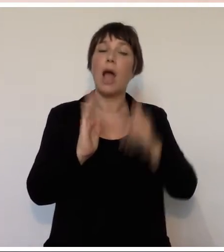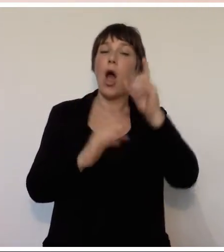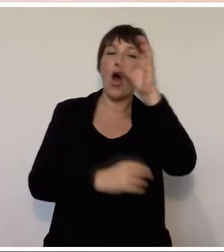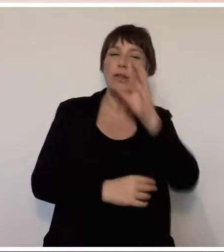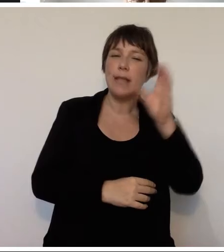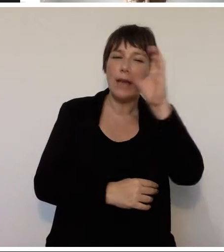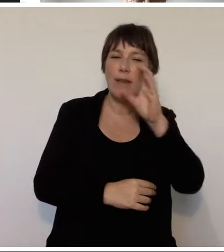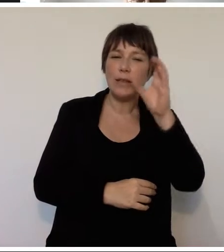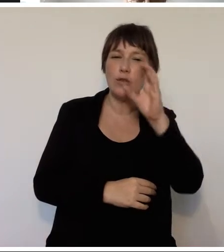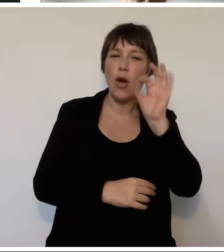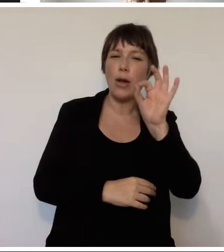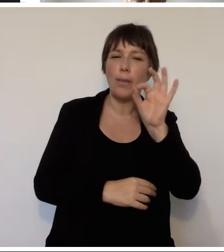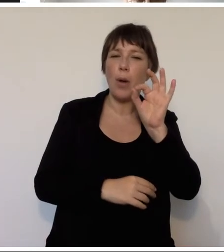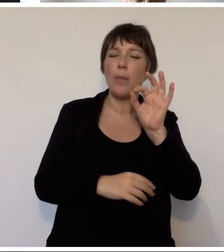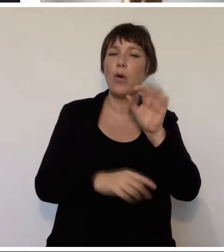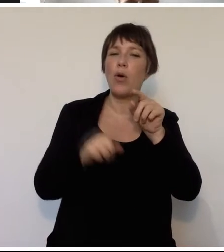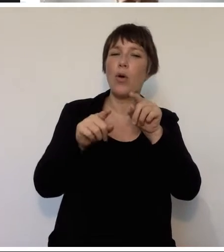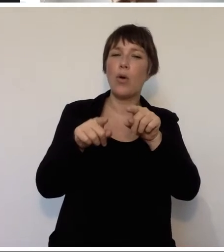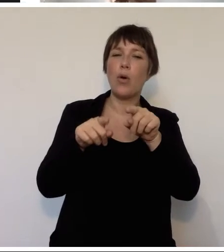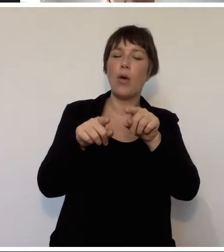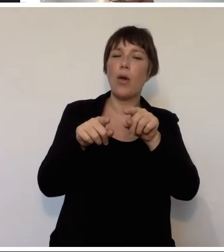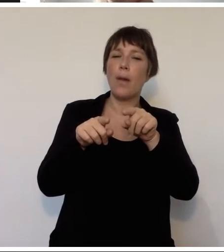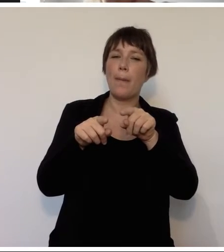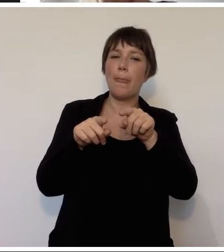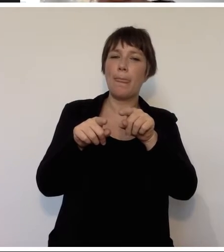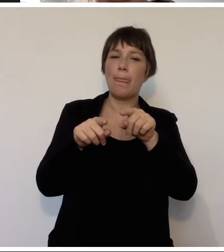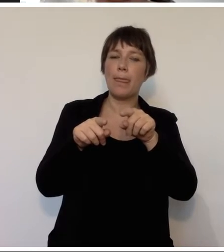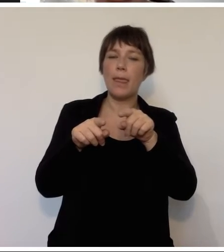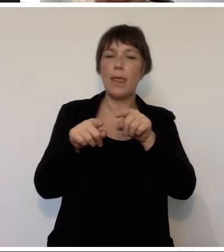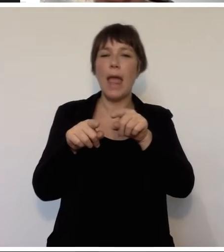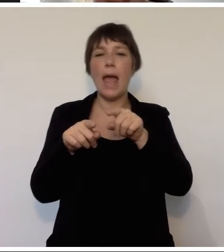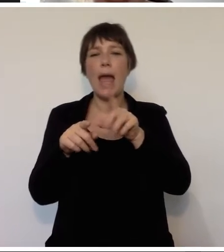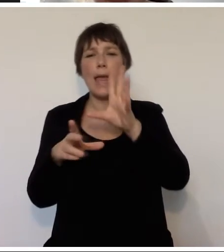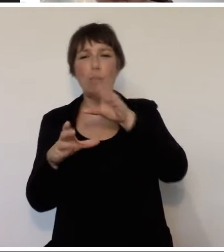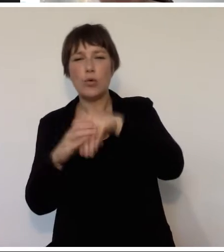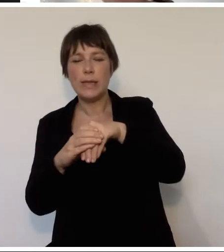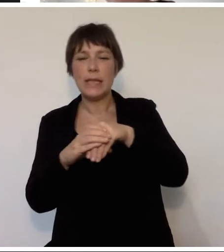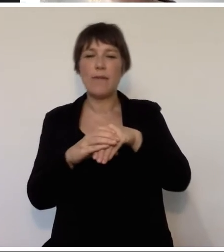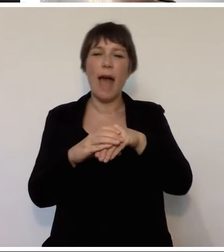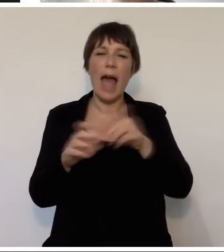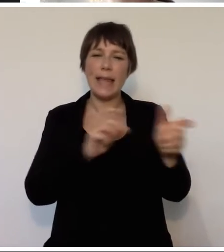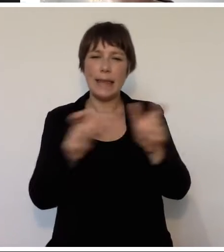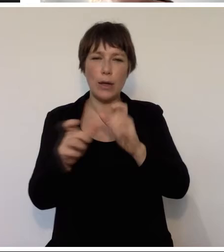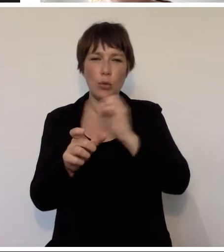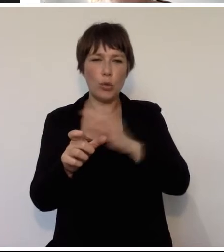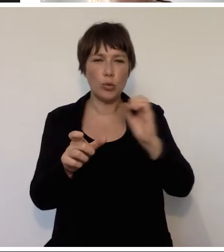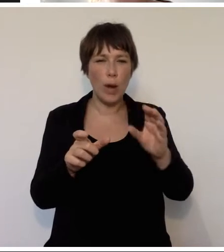the pandemic led the groups to rethink the methods and working tools initially identified